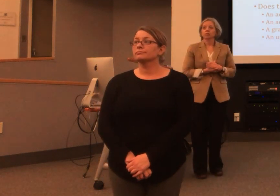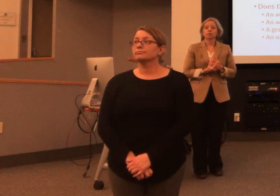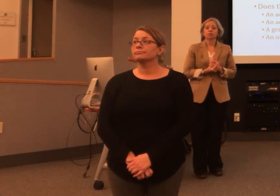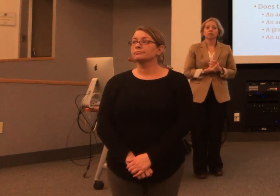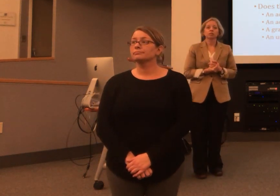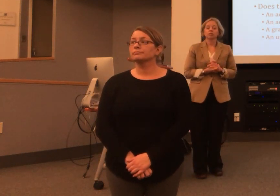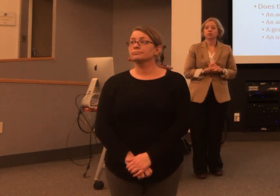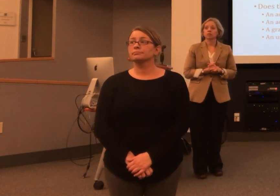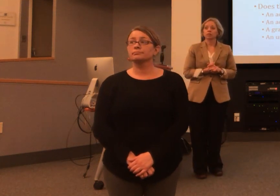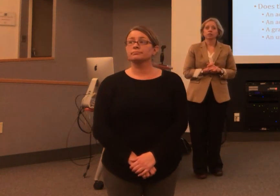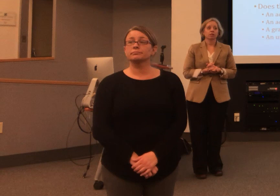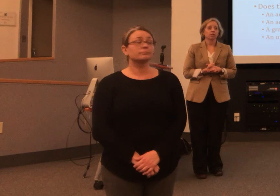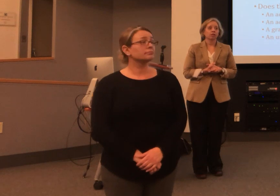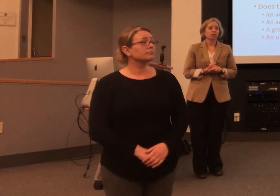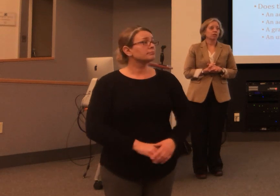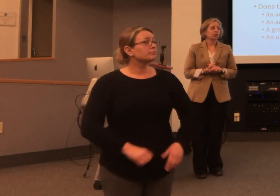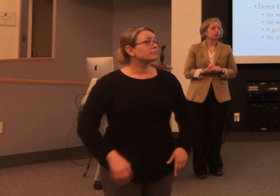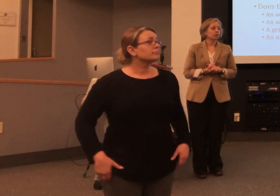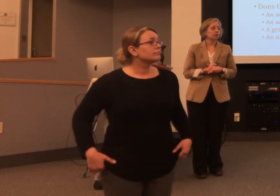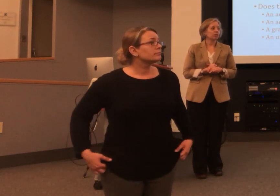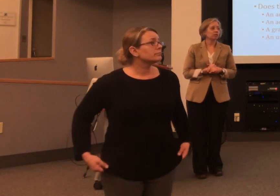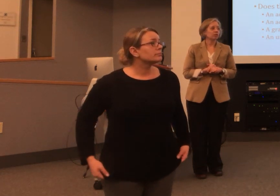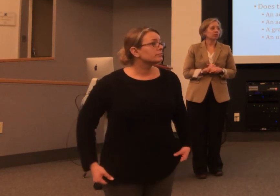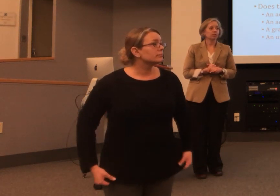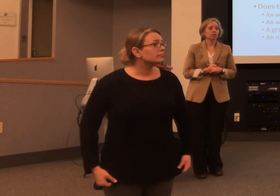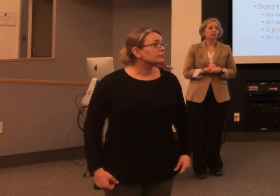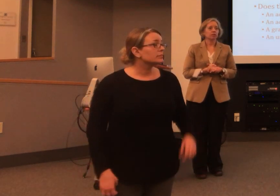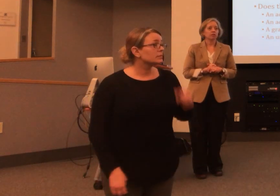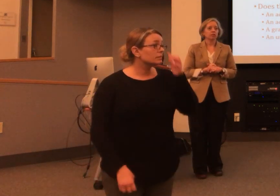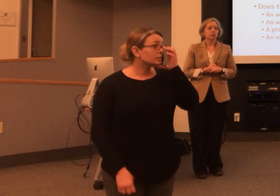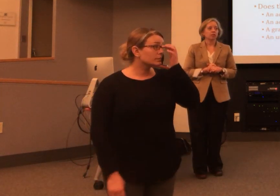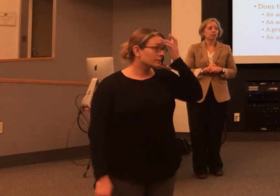[Woman] Any other questions that you guys have? I need one more question.